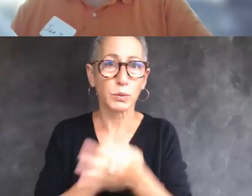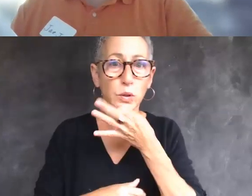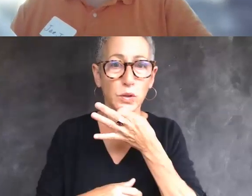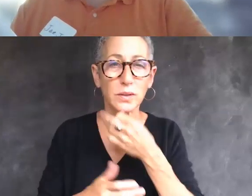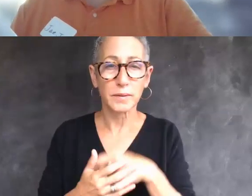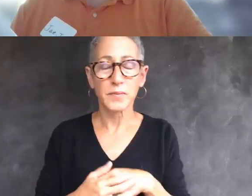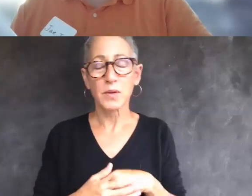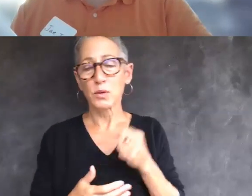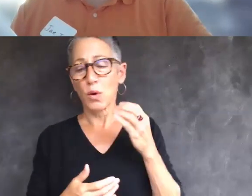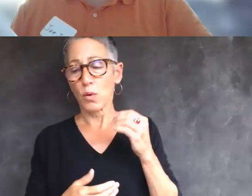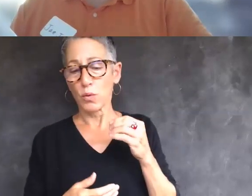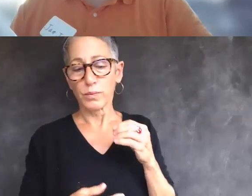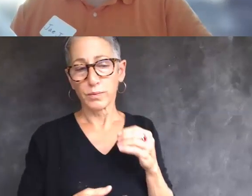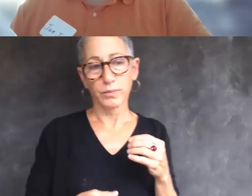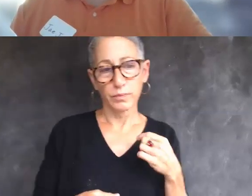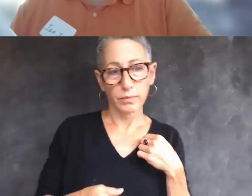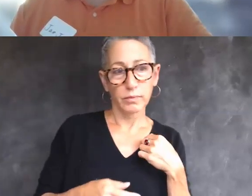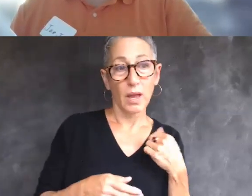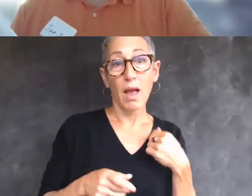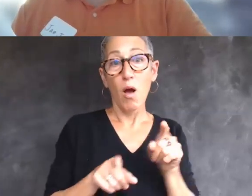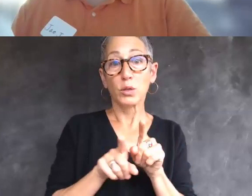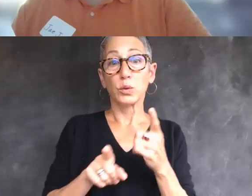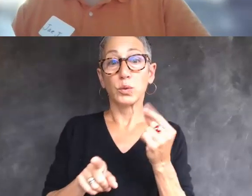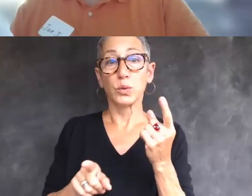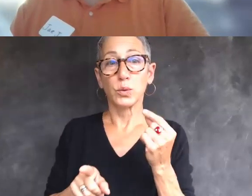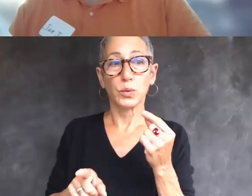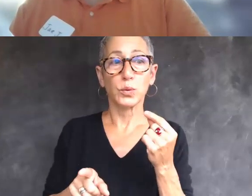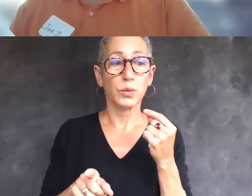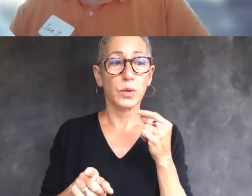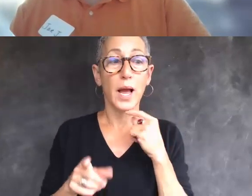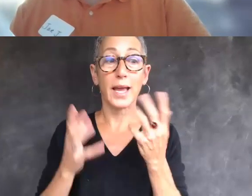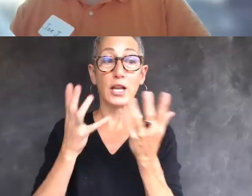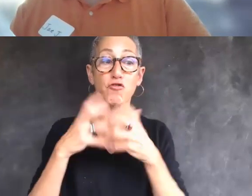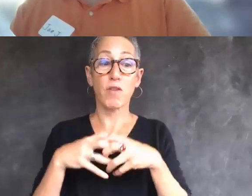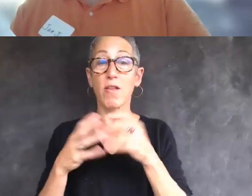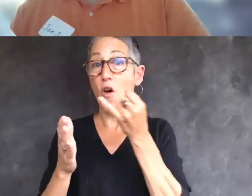So I also spend a lot of time trying to integrate art, culture, movement.